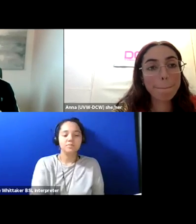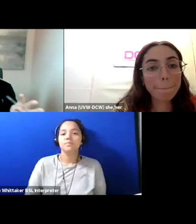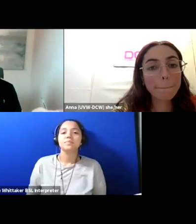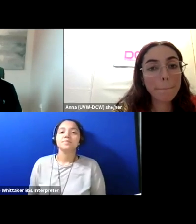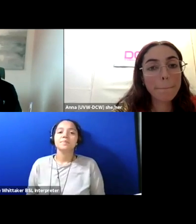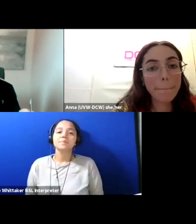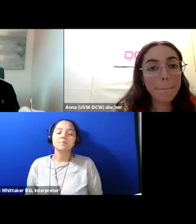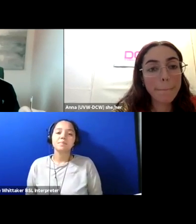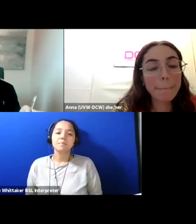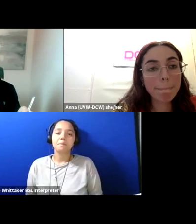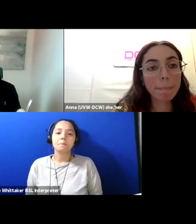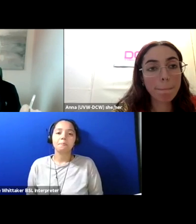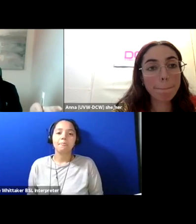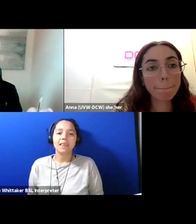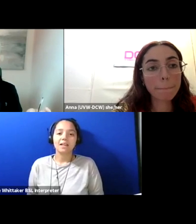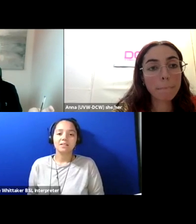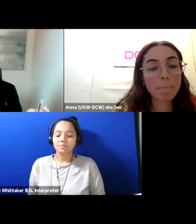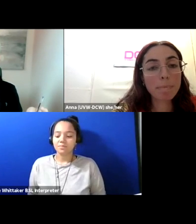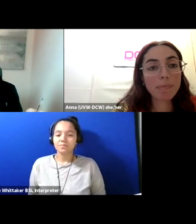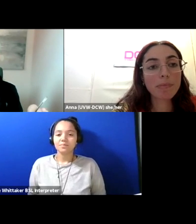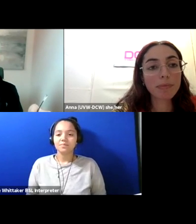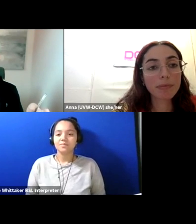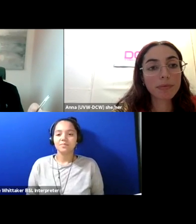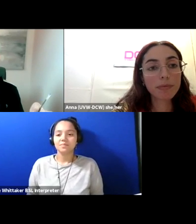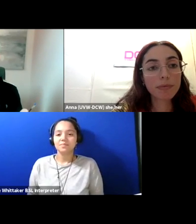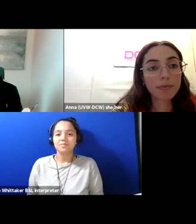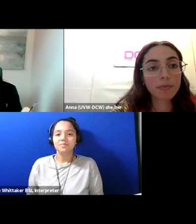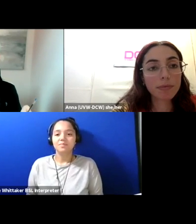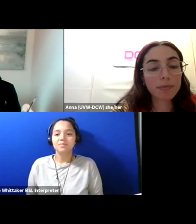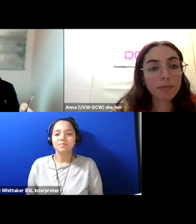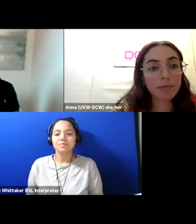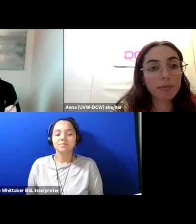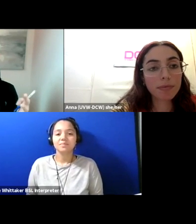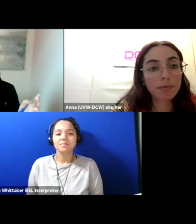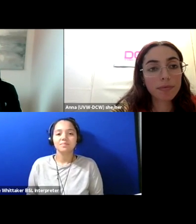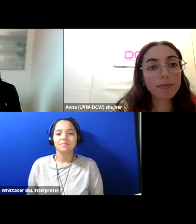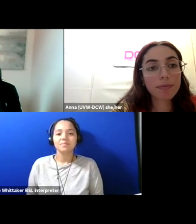that are community problems, right?. There's a reason that all people that are poor live in similar areas,